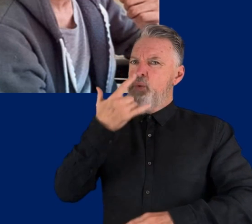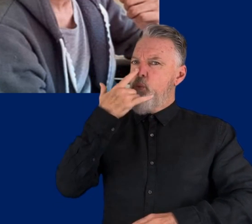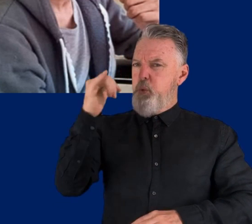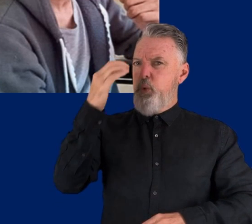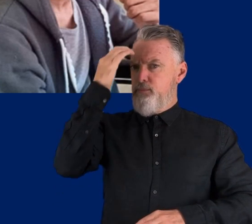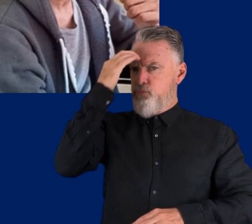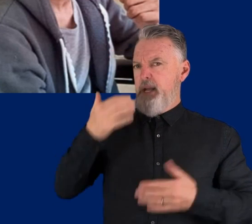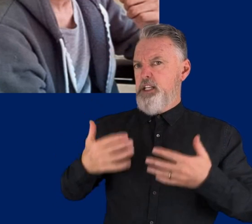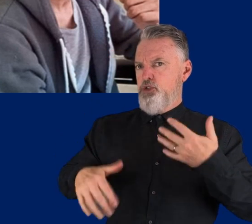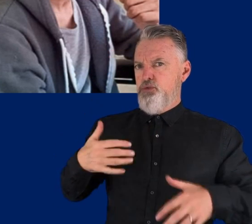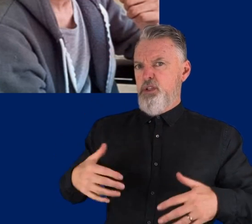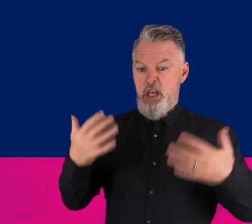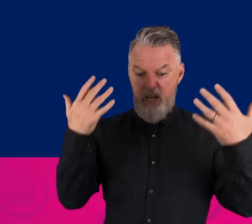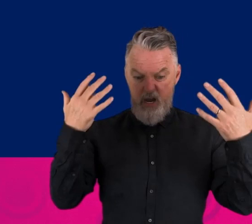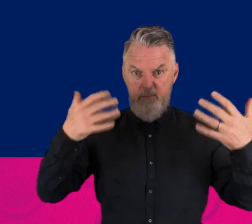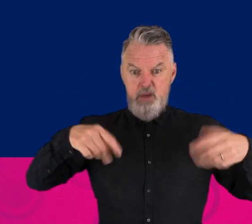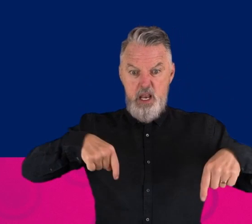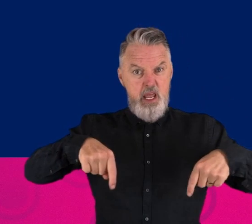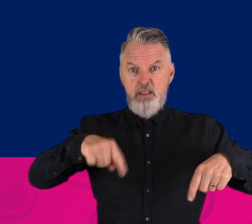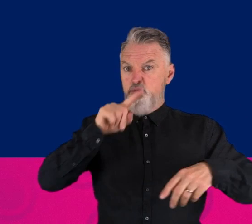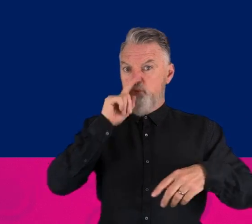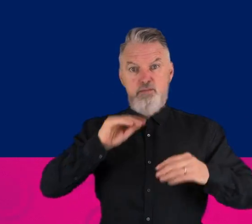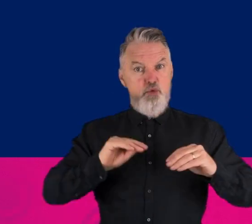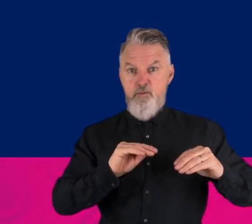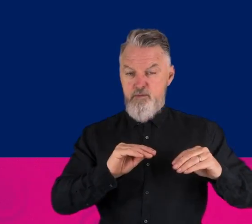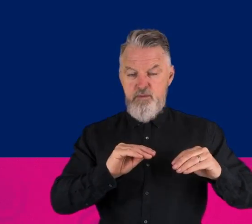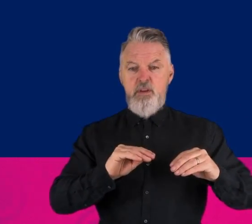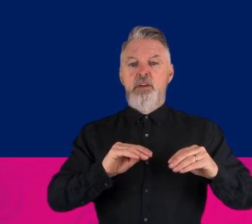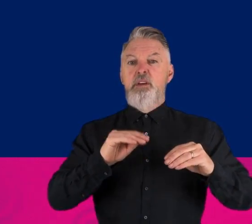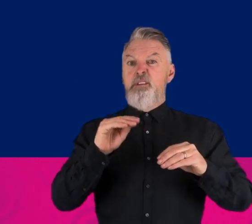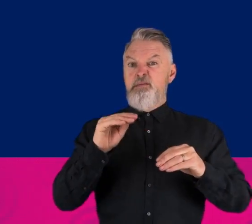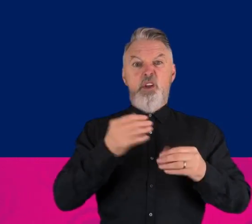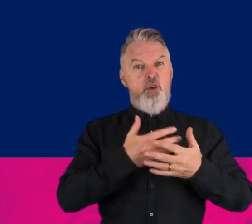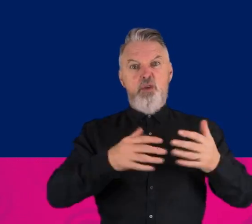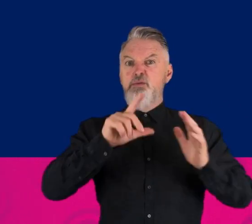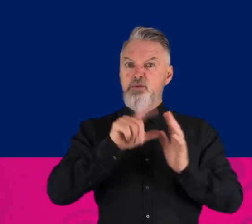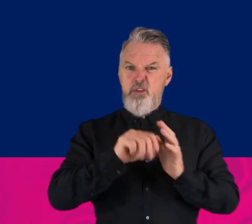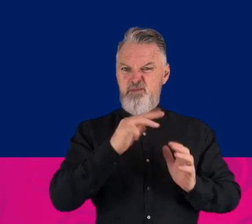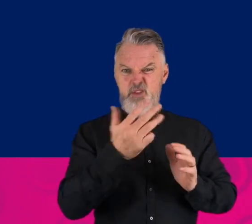He lost movement in his hands and legs and he spent the next 9 months in rehab hospital, trying to learn everything he needed to know